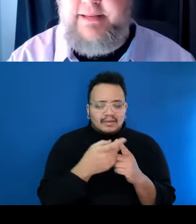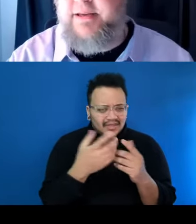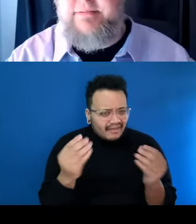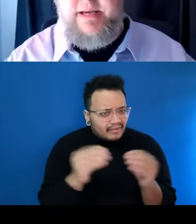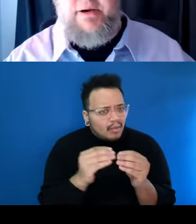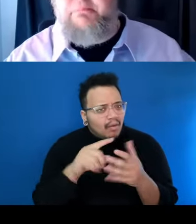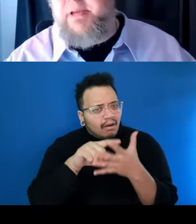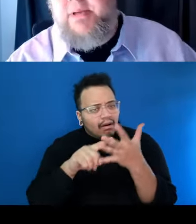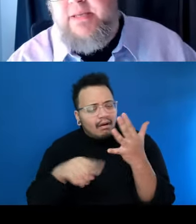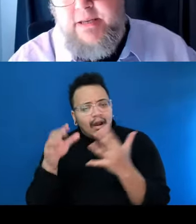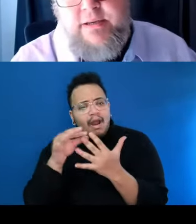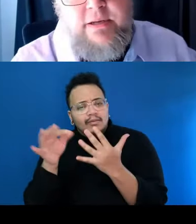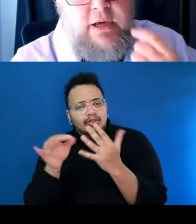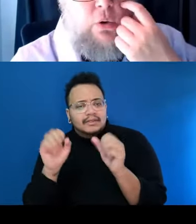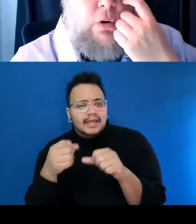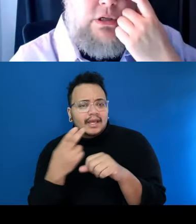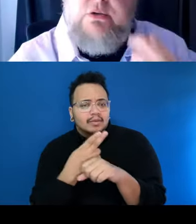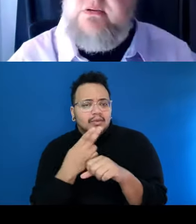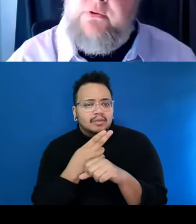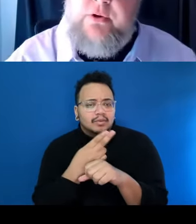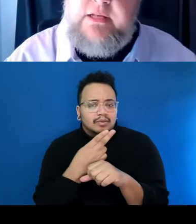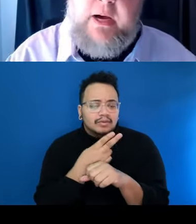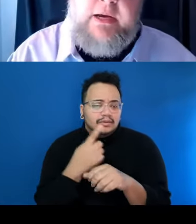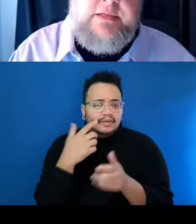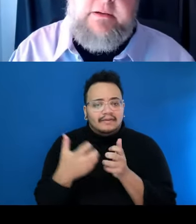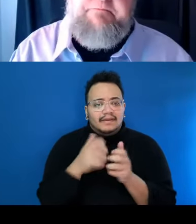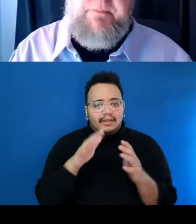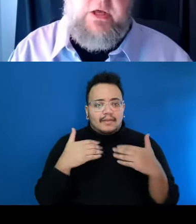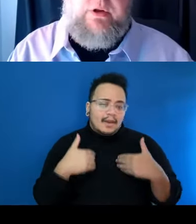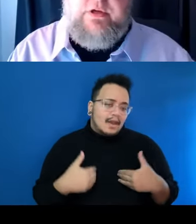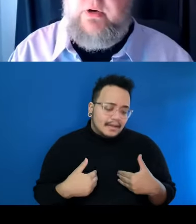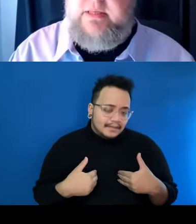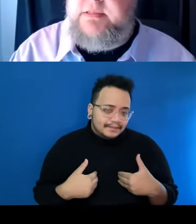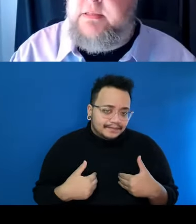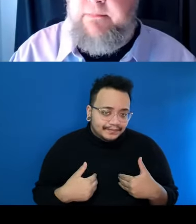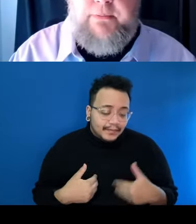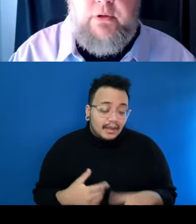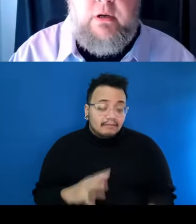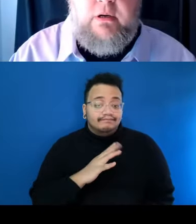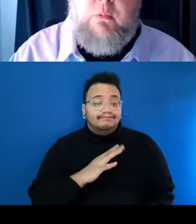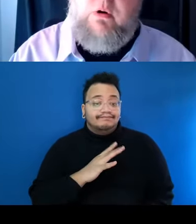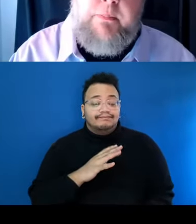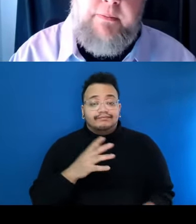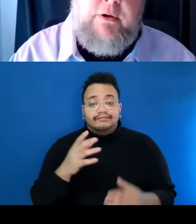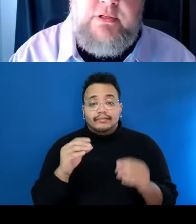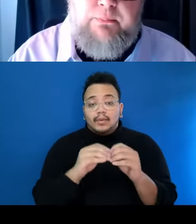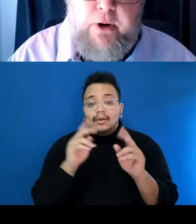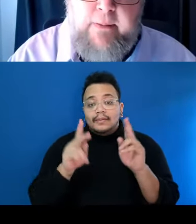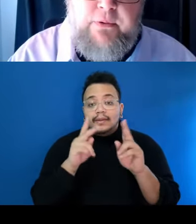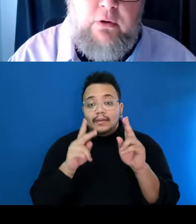that can be needed or used for trans bodies. And one of the great things is that people are, more and more people are using prep